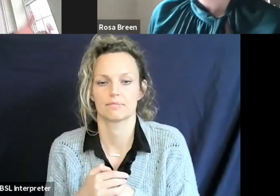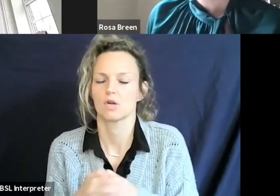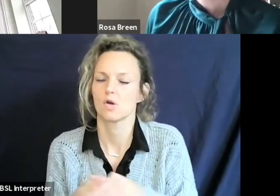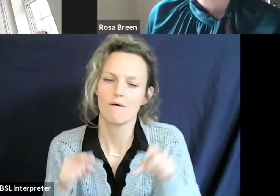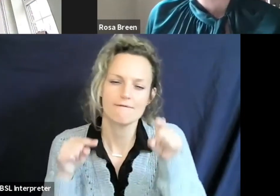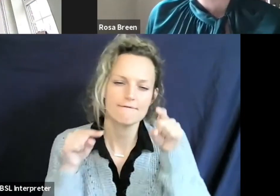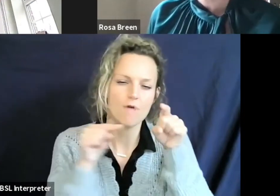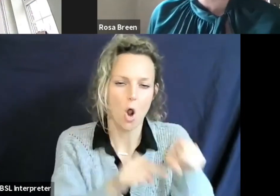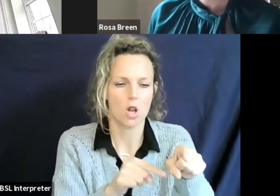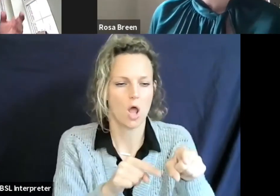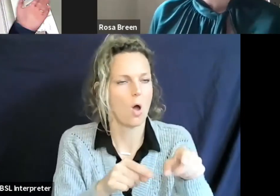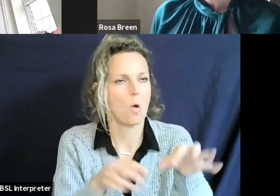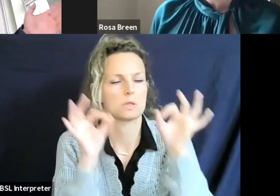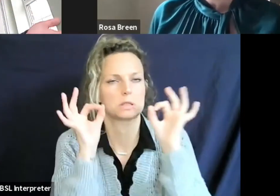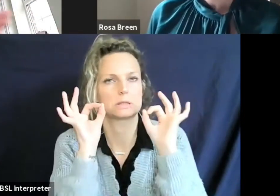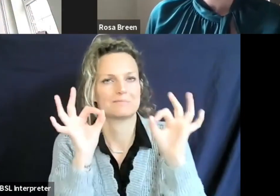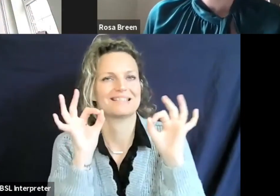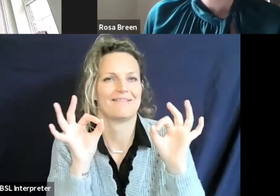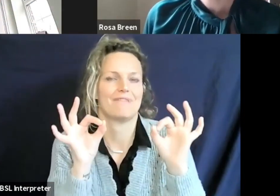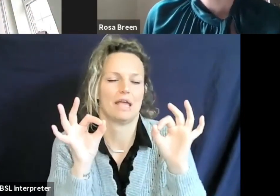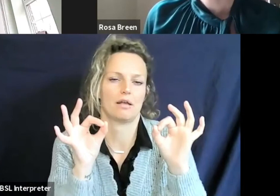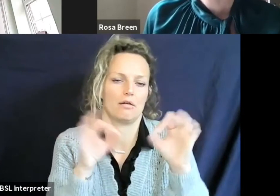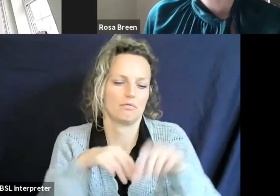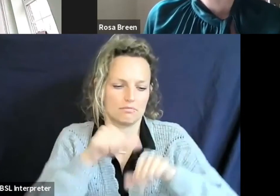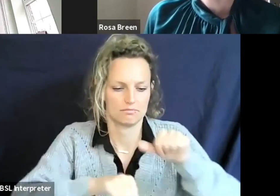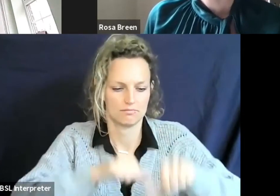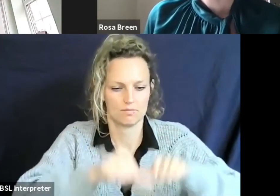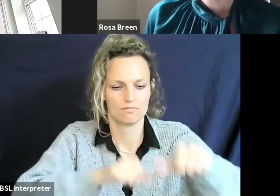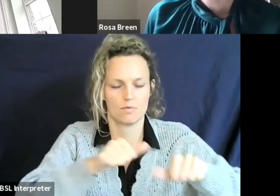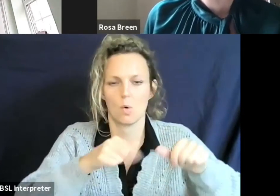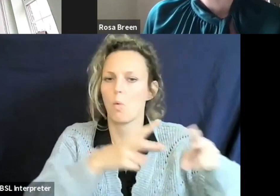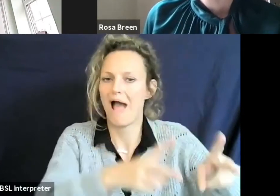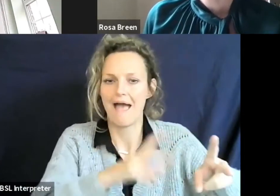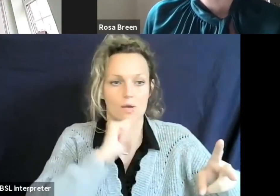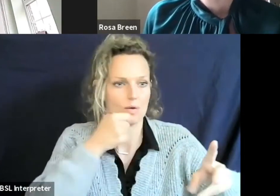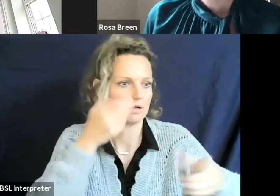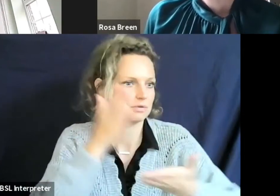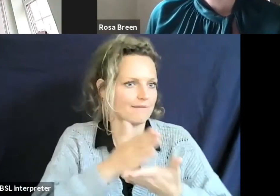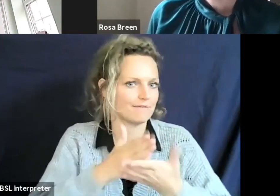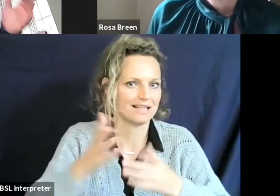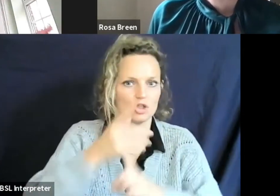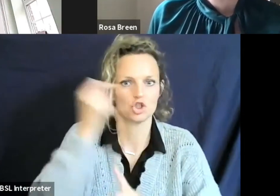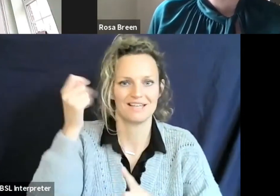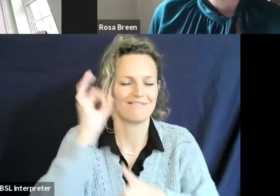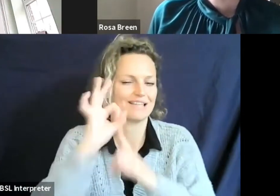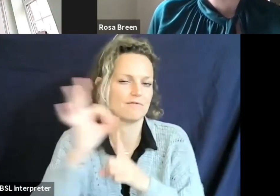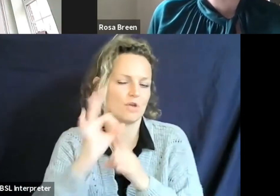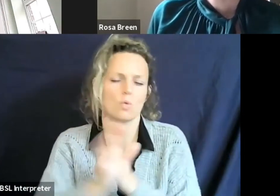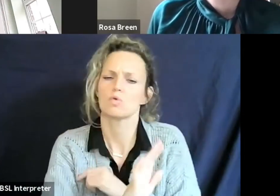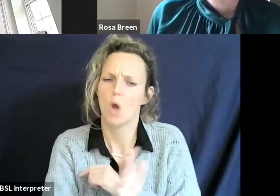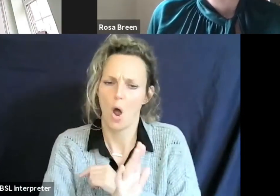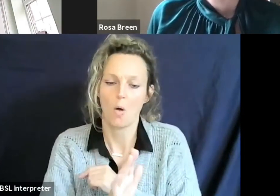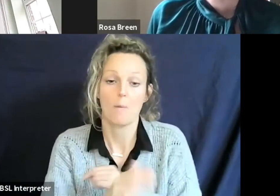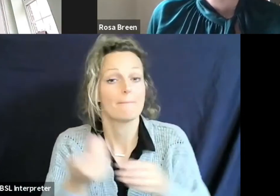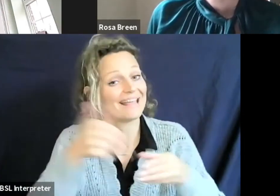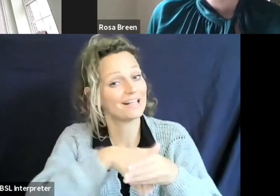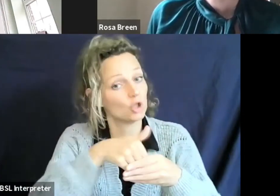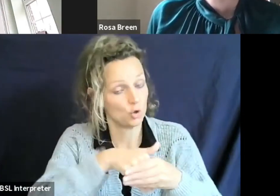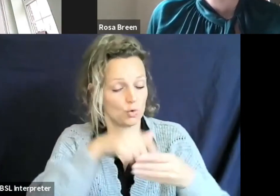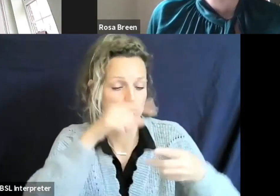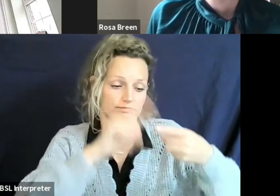interview or panel want to see.